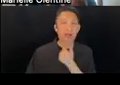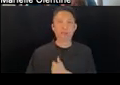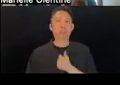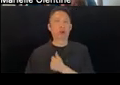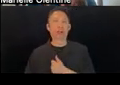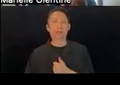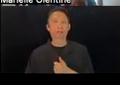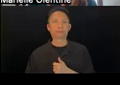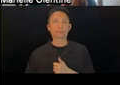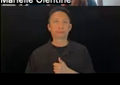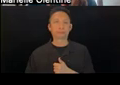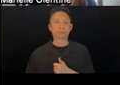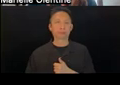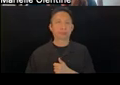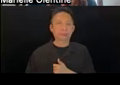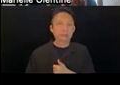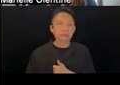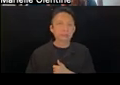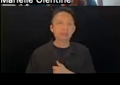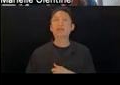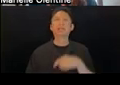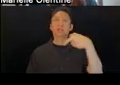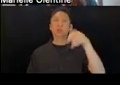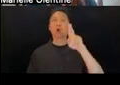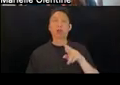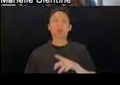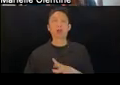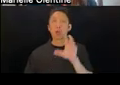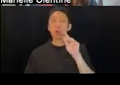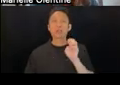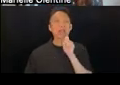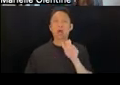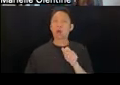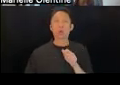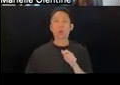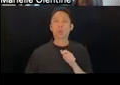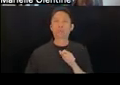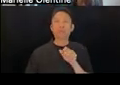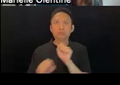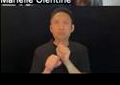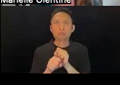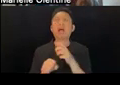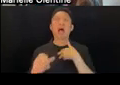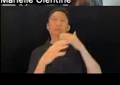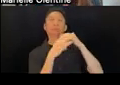I fought so hard for it in the screening committee, write down this person's name, and add them to your mailing list, you know what I mean?